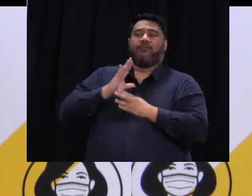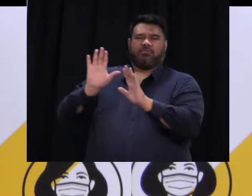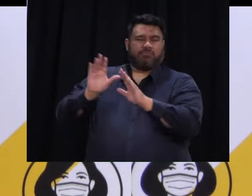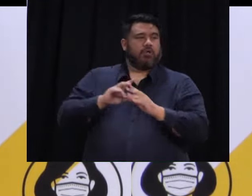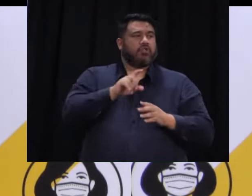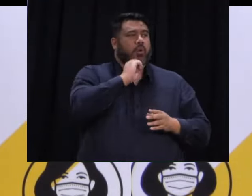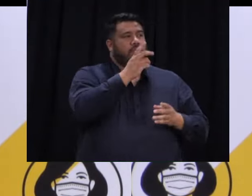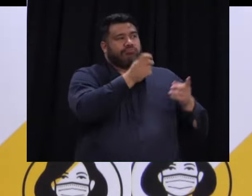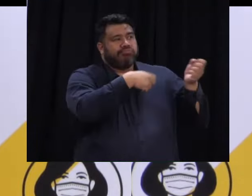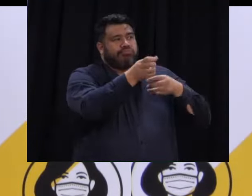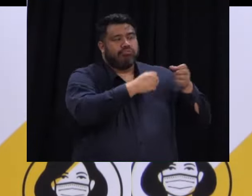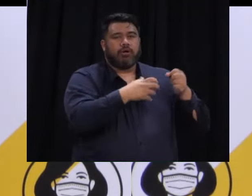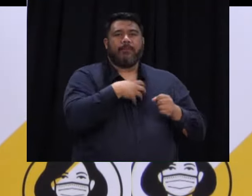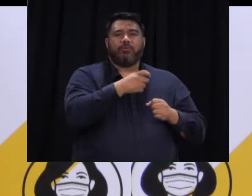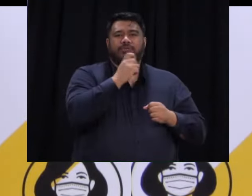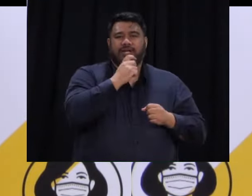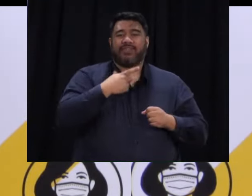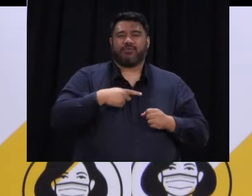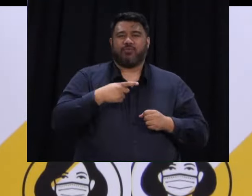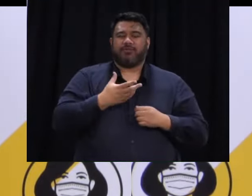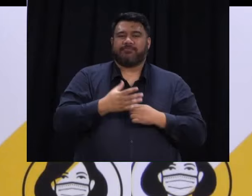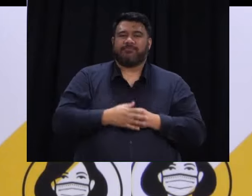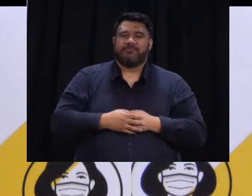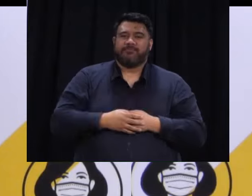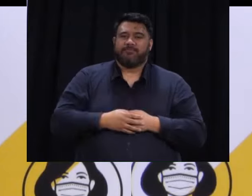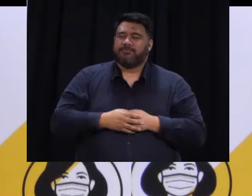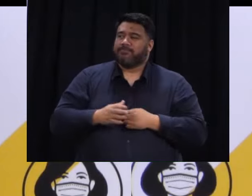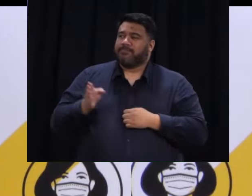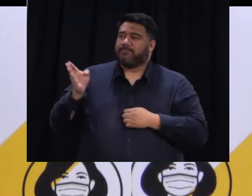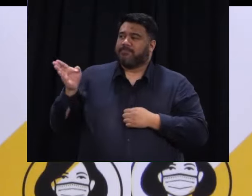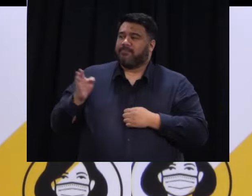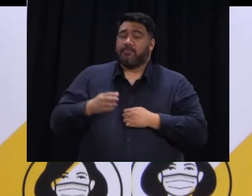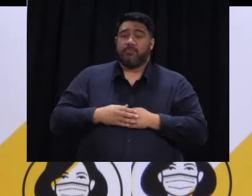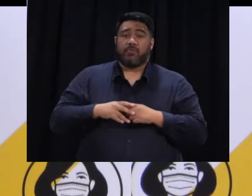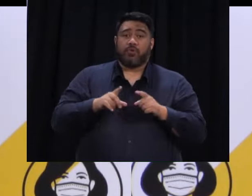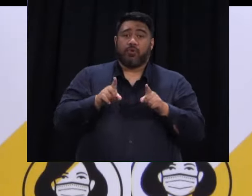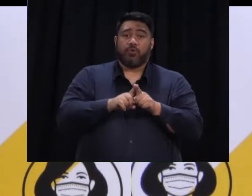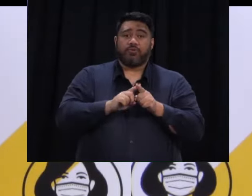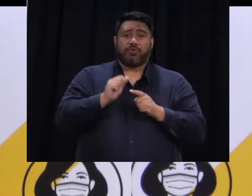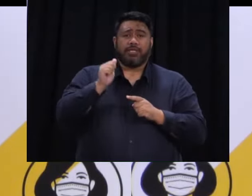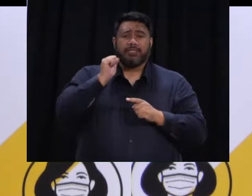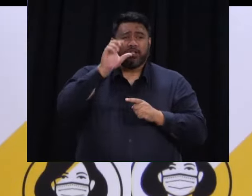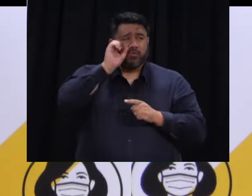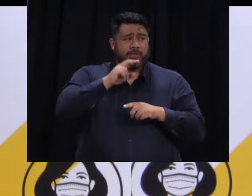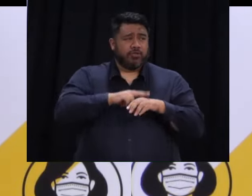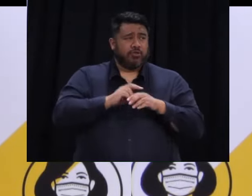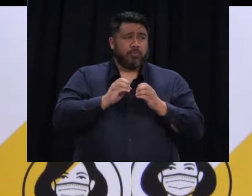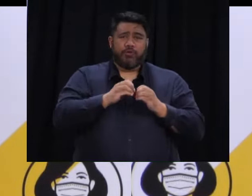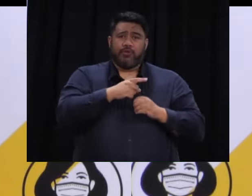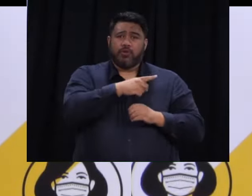they haven't been able to free as many people up as they normally would to assist with contact tracing and that's why